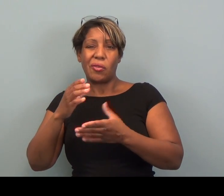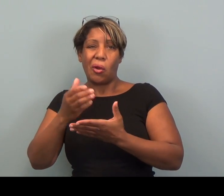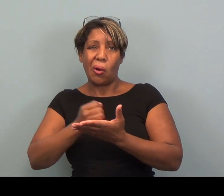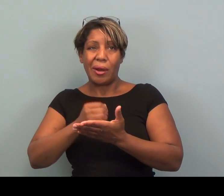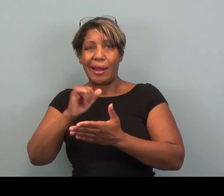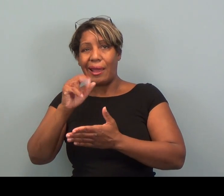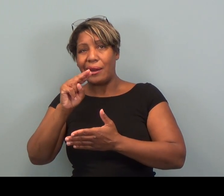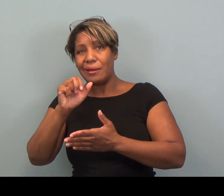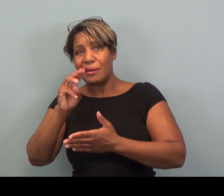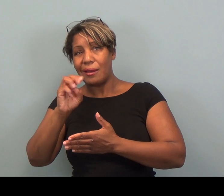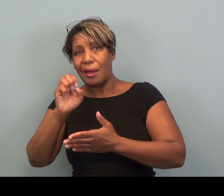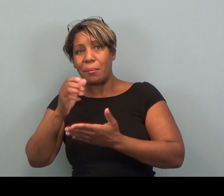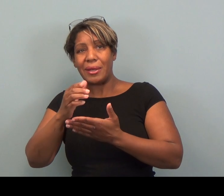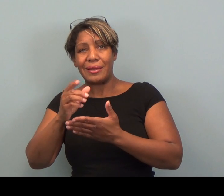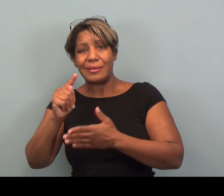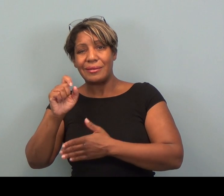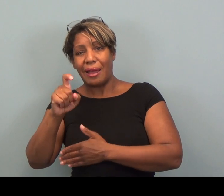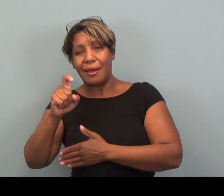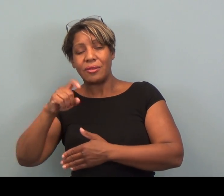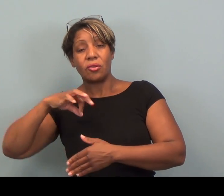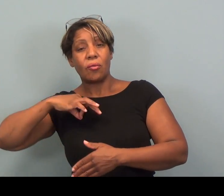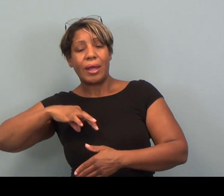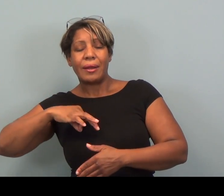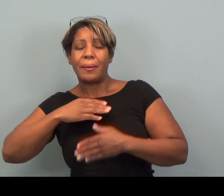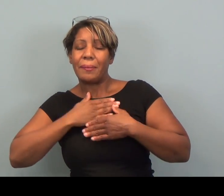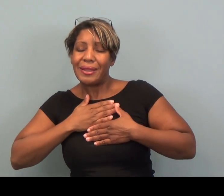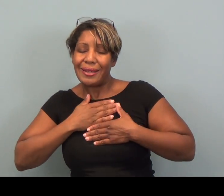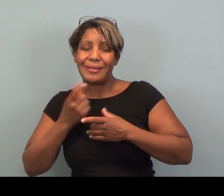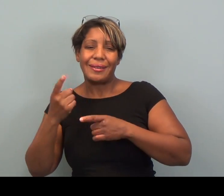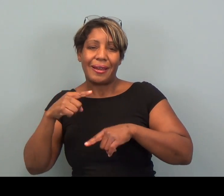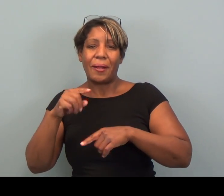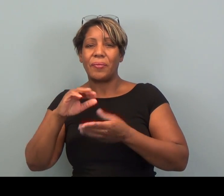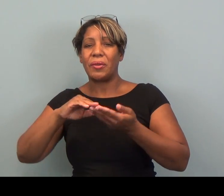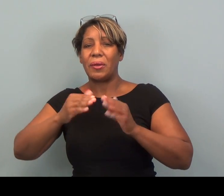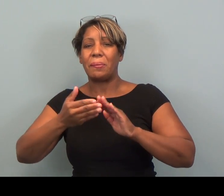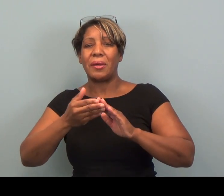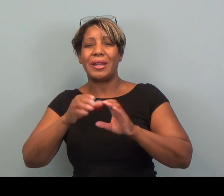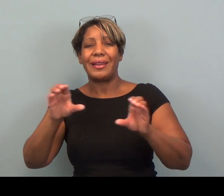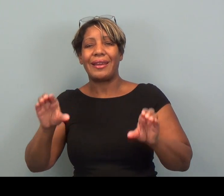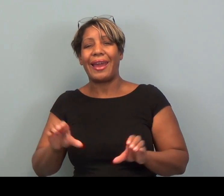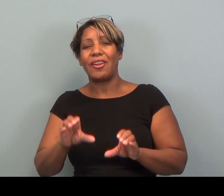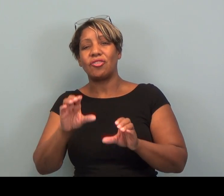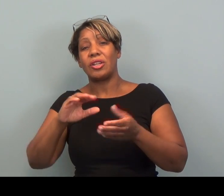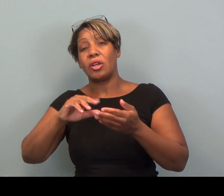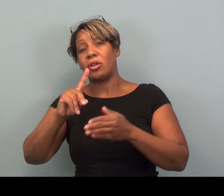Please consider coming to Community Action Duluth to get your taxes done for free.